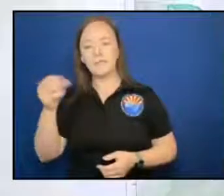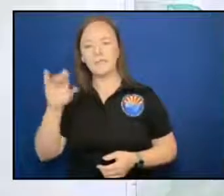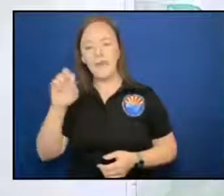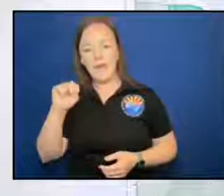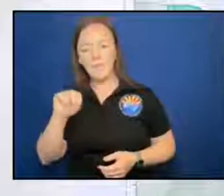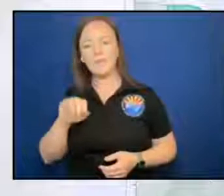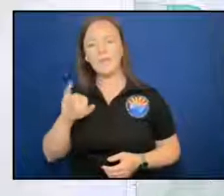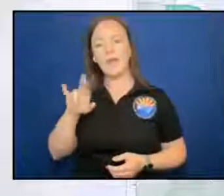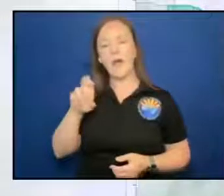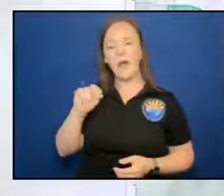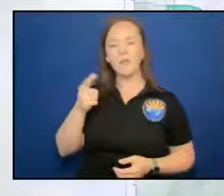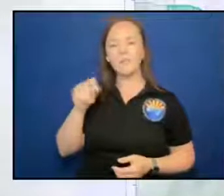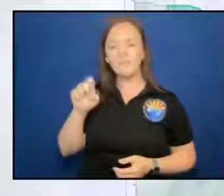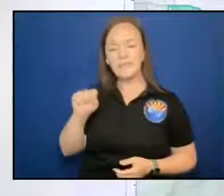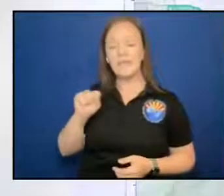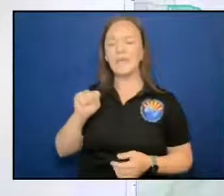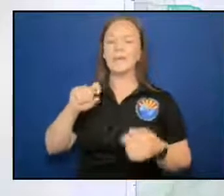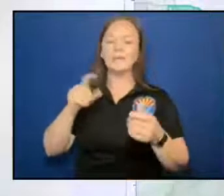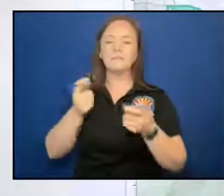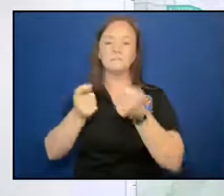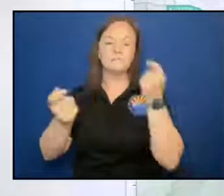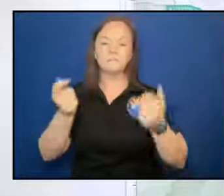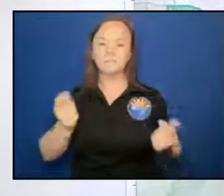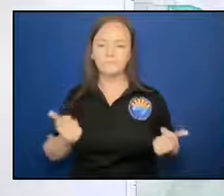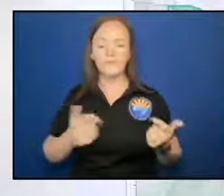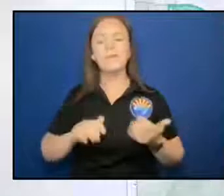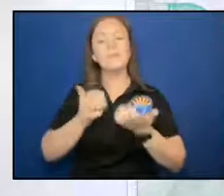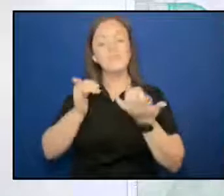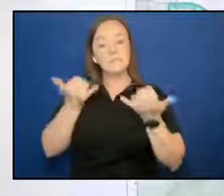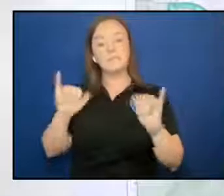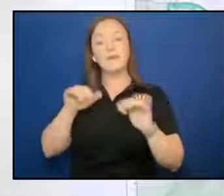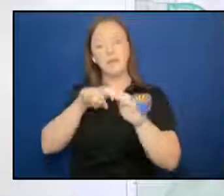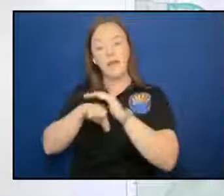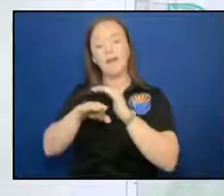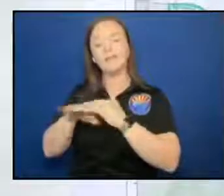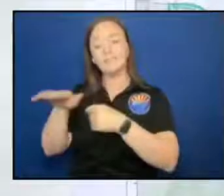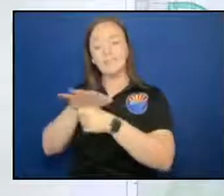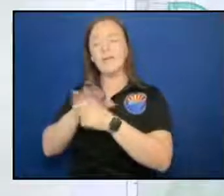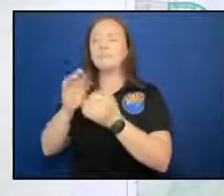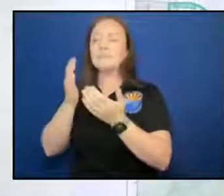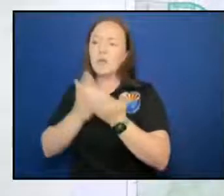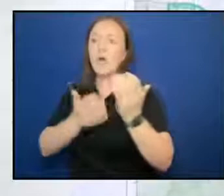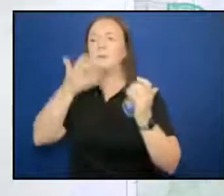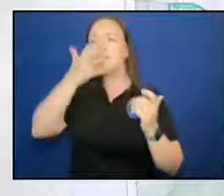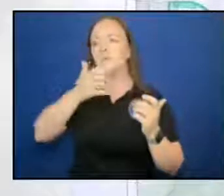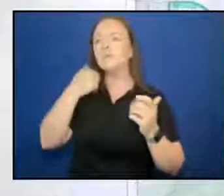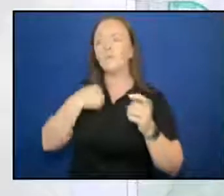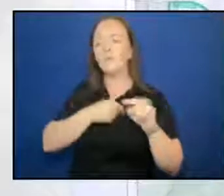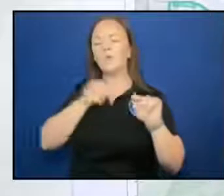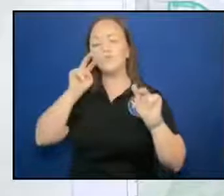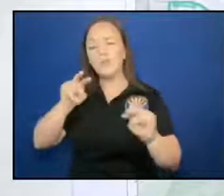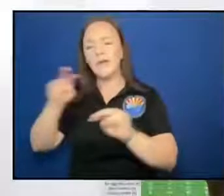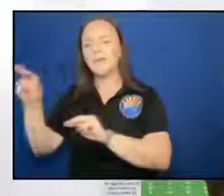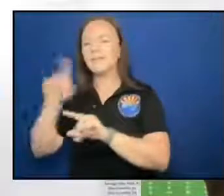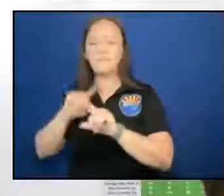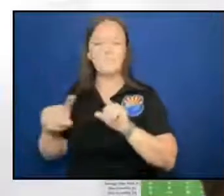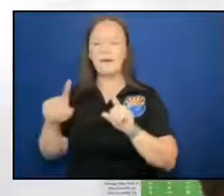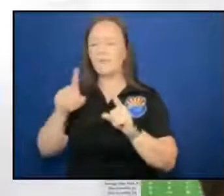OTHER THING THAT IS GOING ON IT IS SUPPRESSION REPAIR AND THE SUPPRESSION REPAIR ACTIVITY UP HERE AROUND